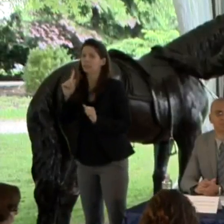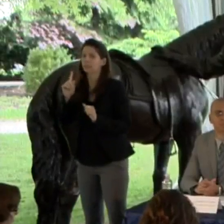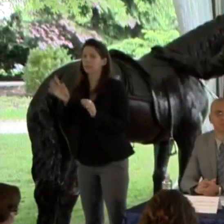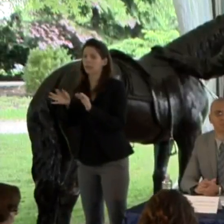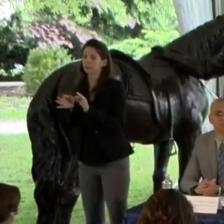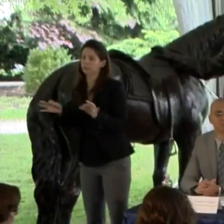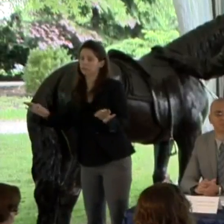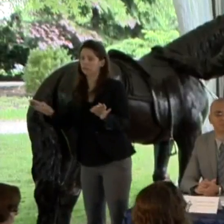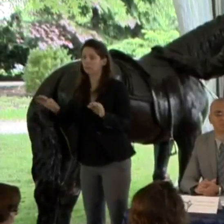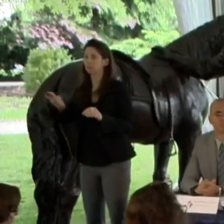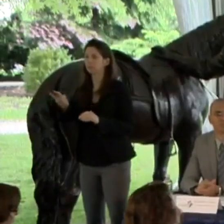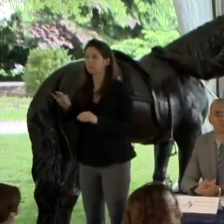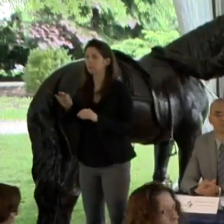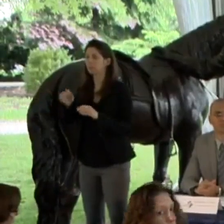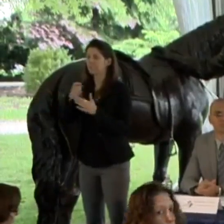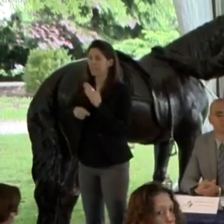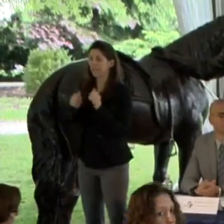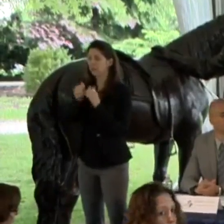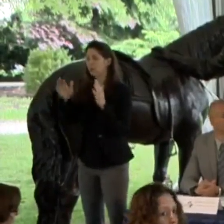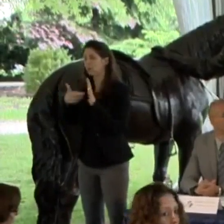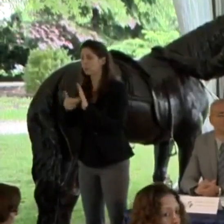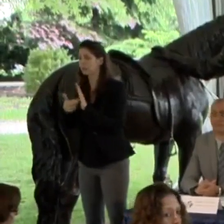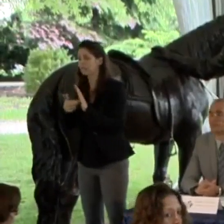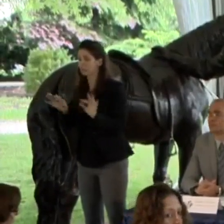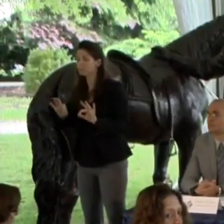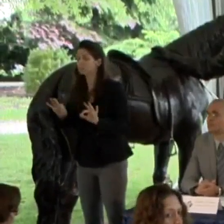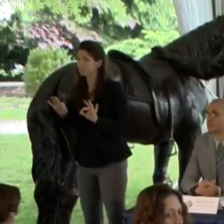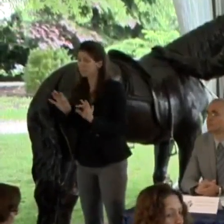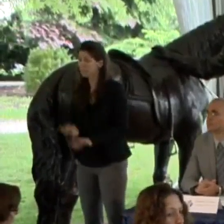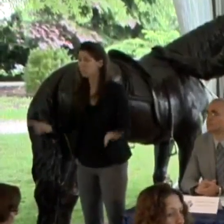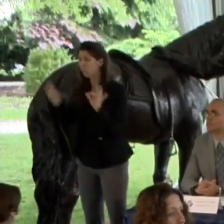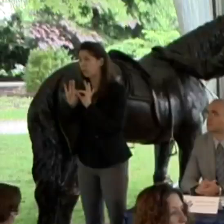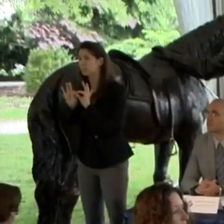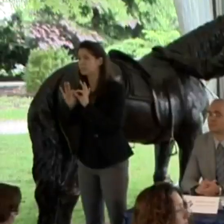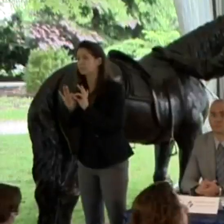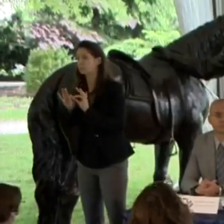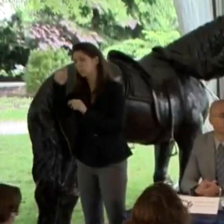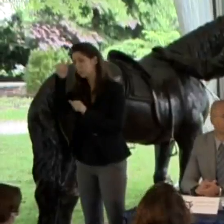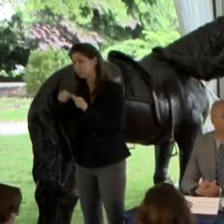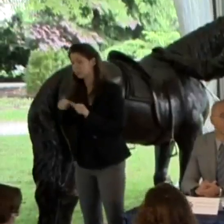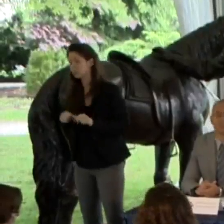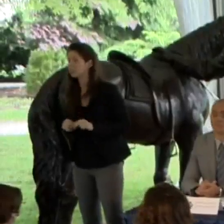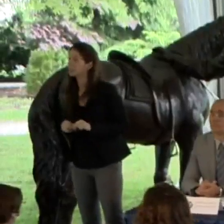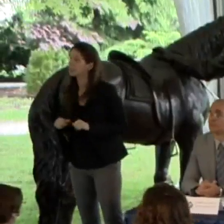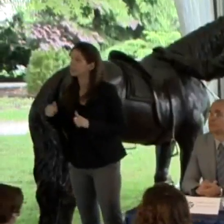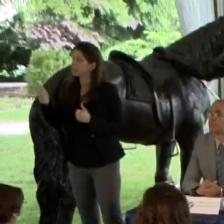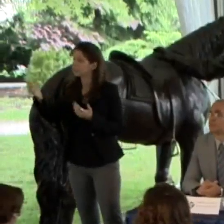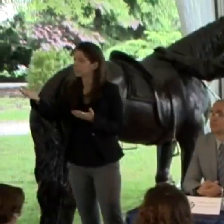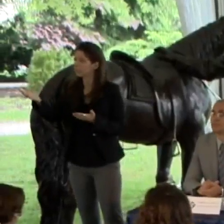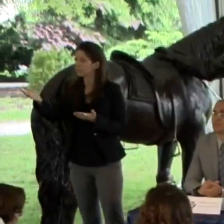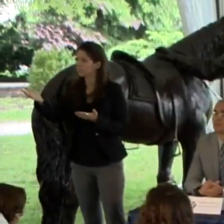FOR. I DON'T SAY TAXATION WITHOUT